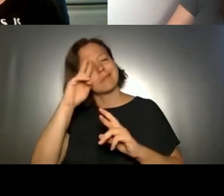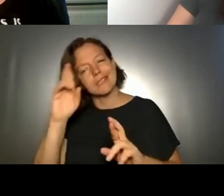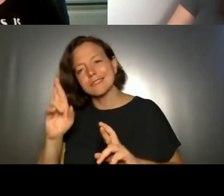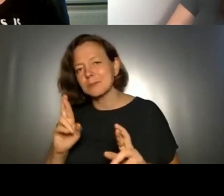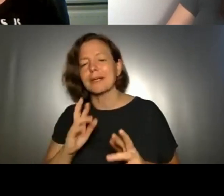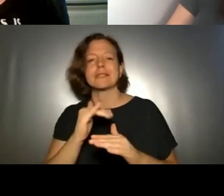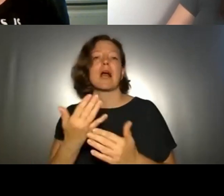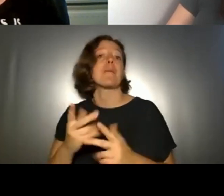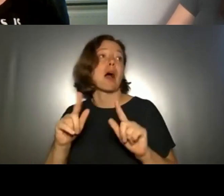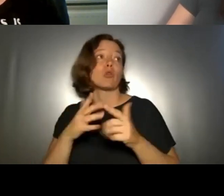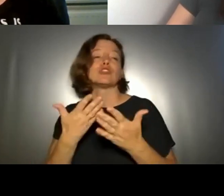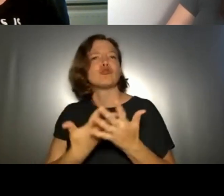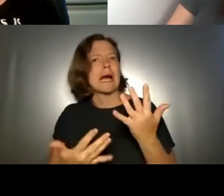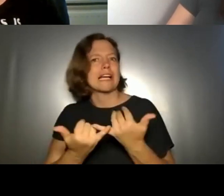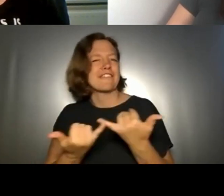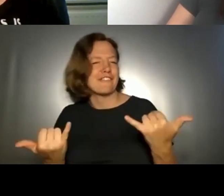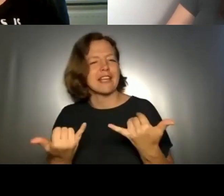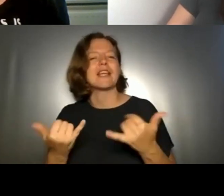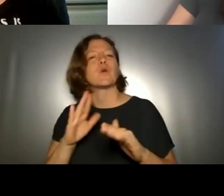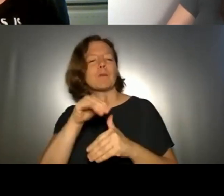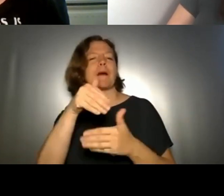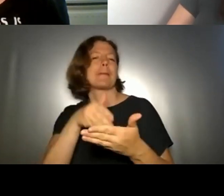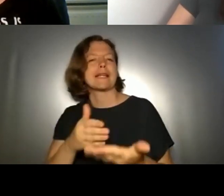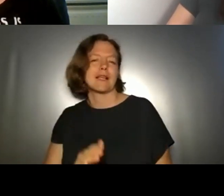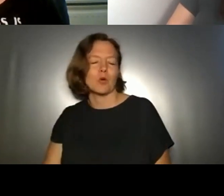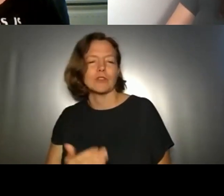For example, why we use and what we mean by crip.